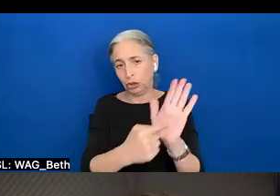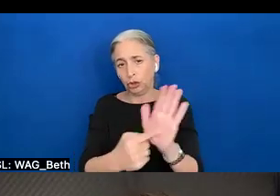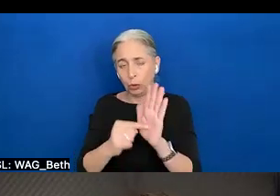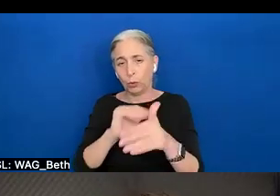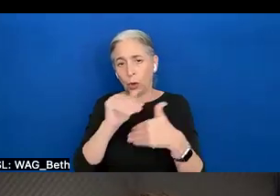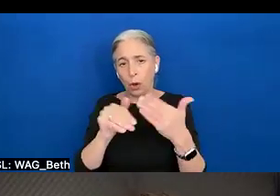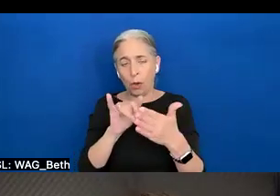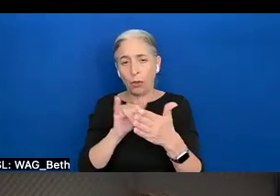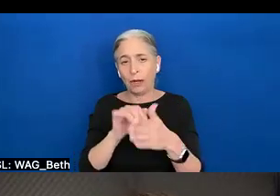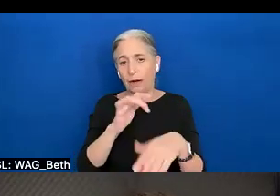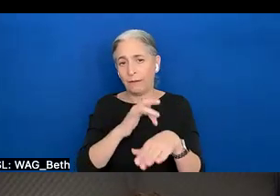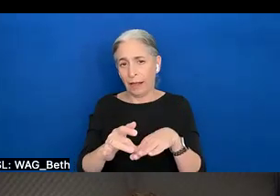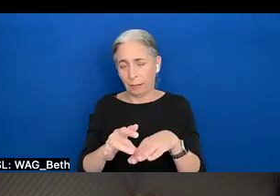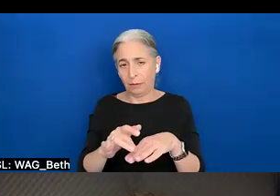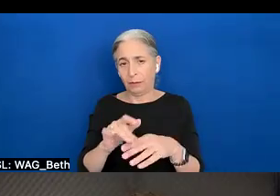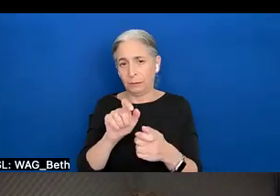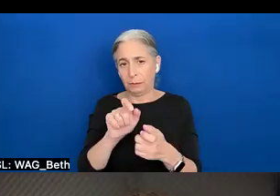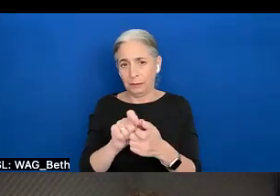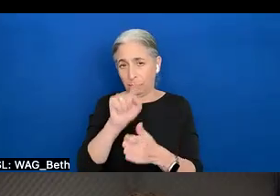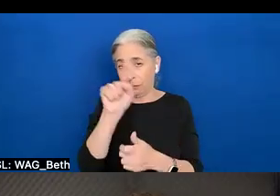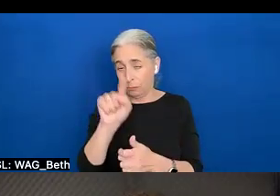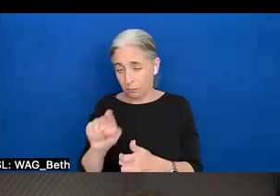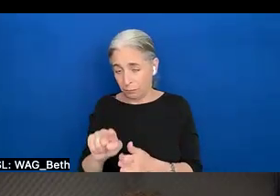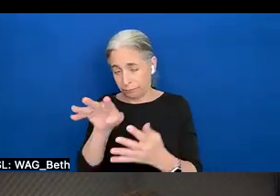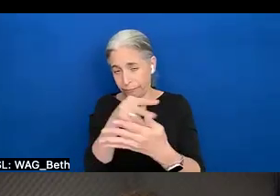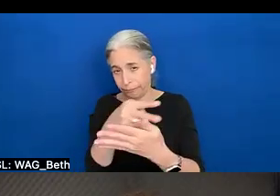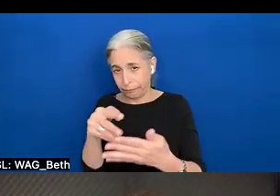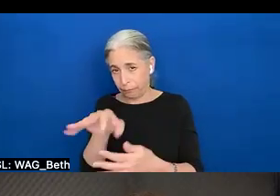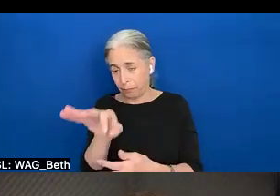glyphs available in a specific font.